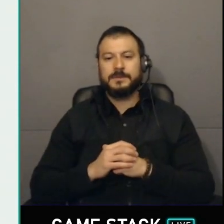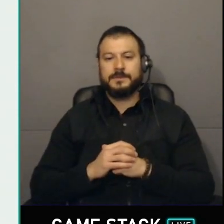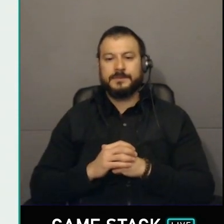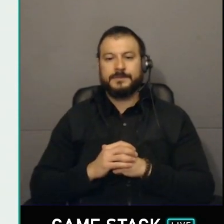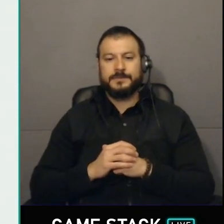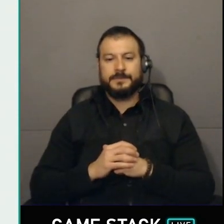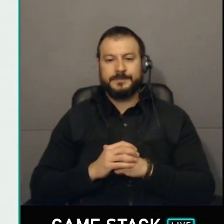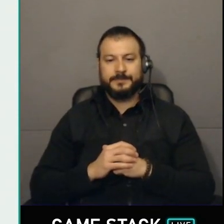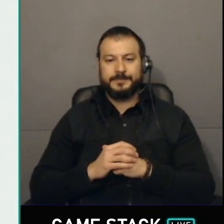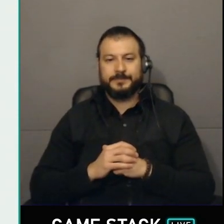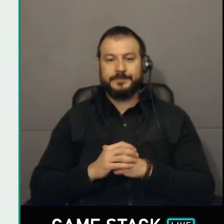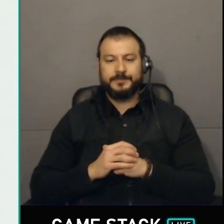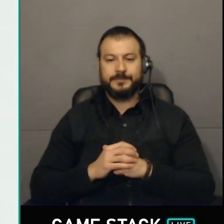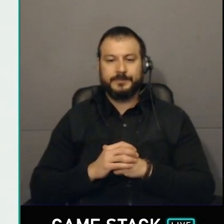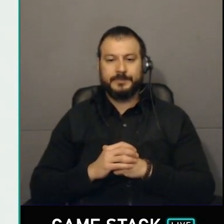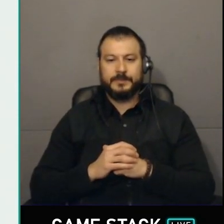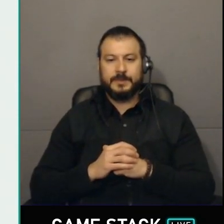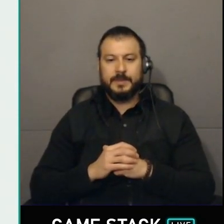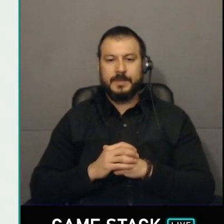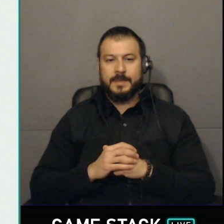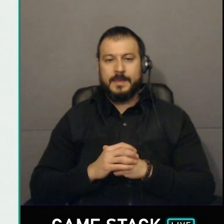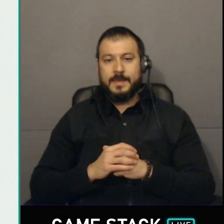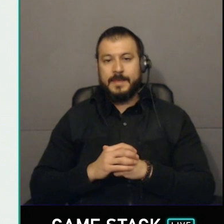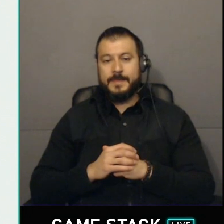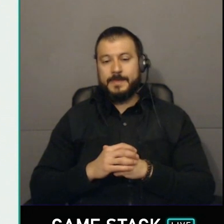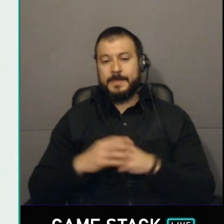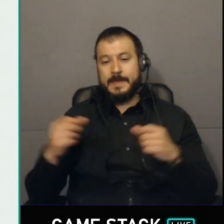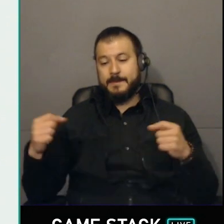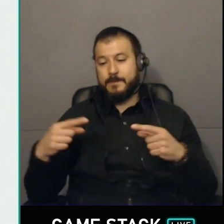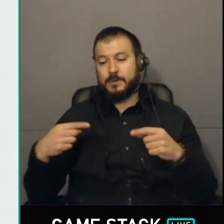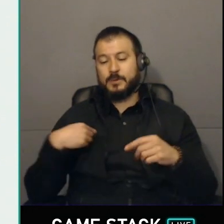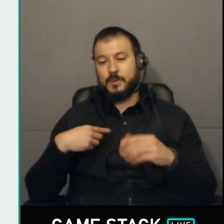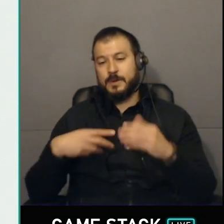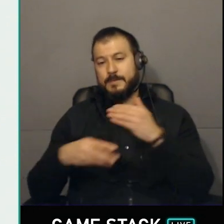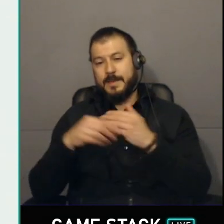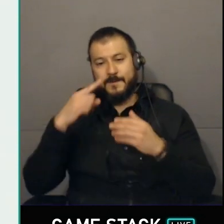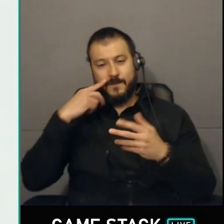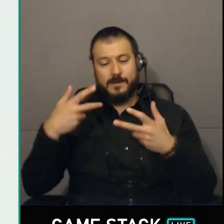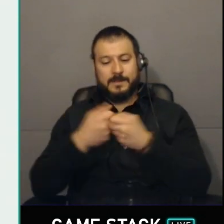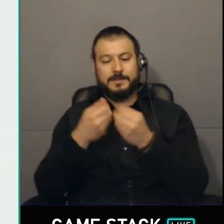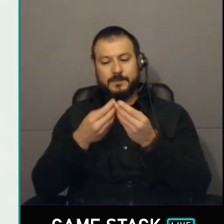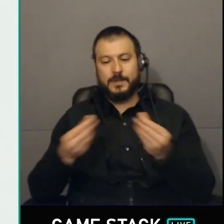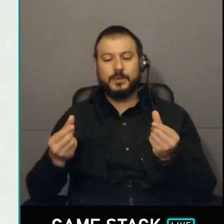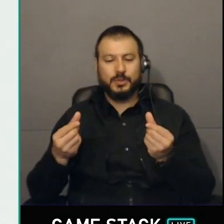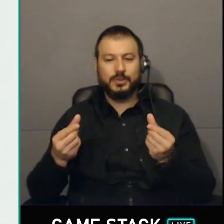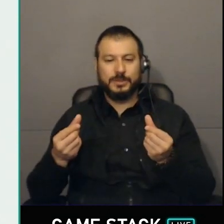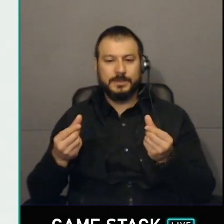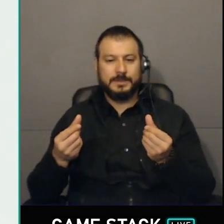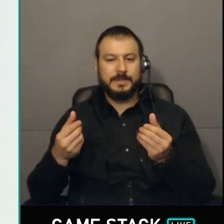The impulse that we’re applying, again, for collision resolution is going to be based on that effective mass idea,